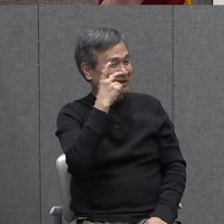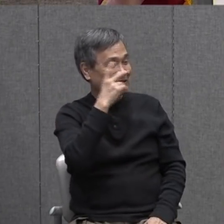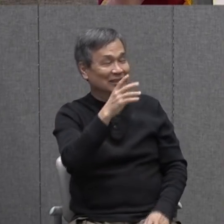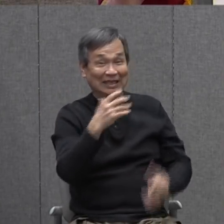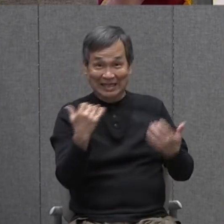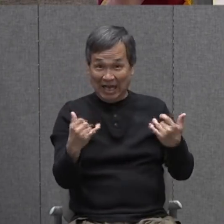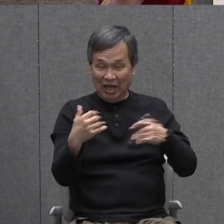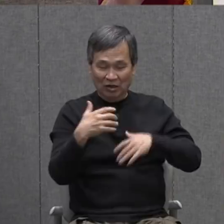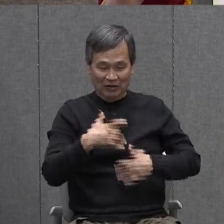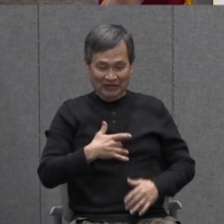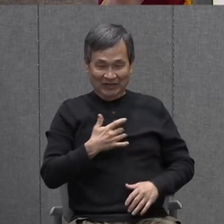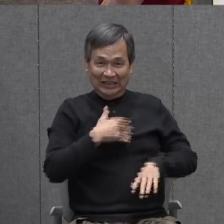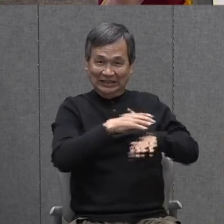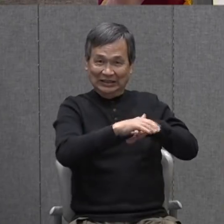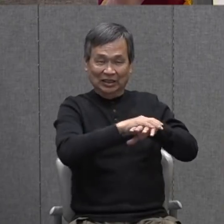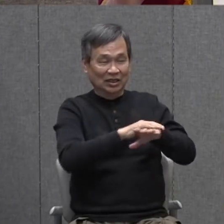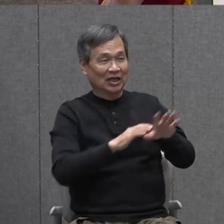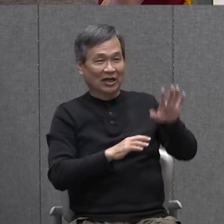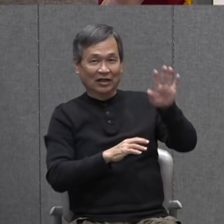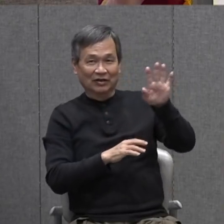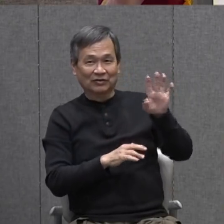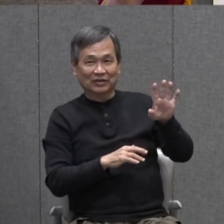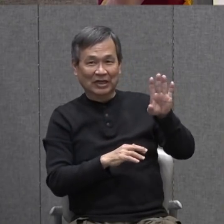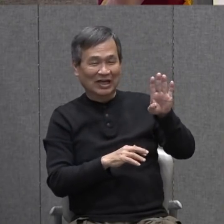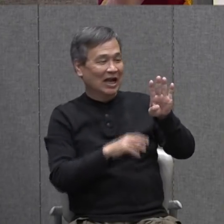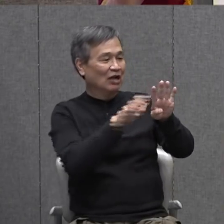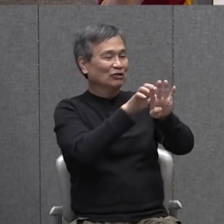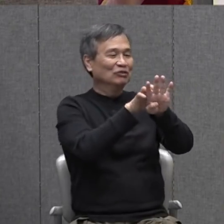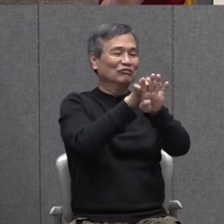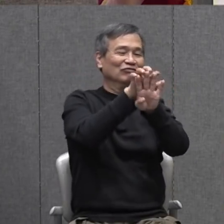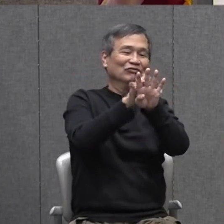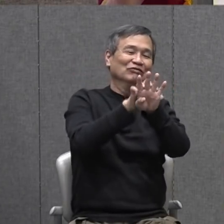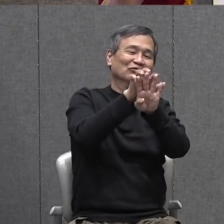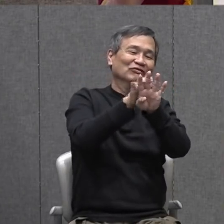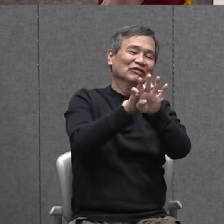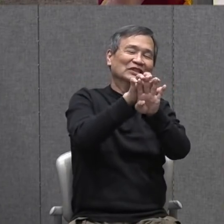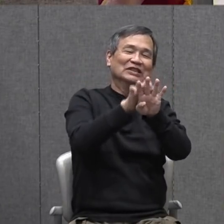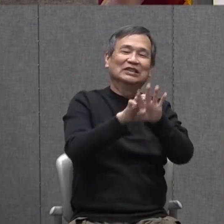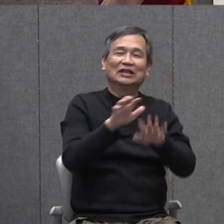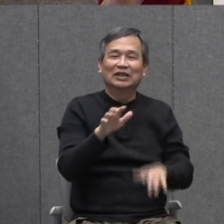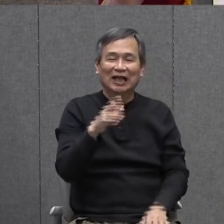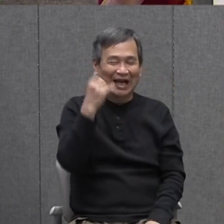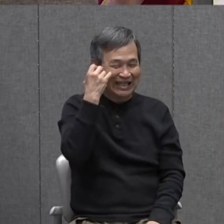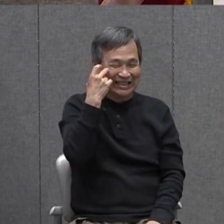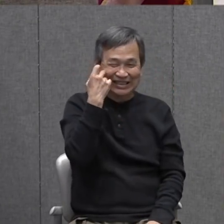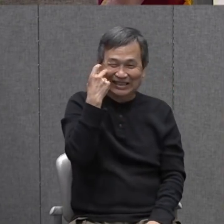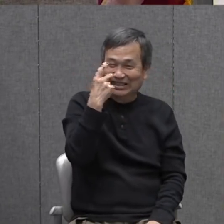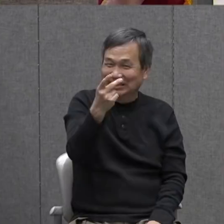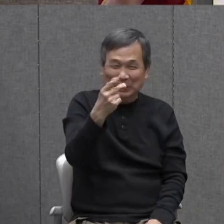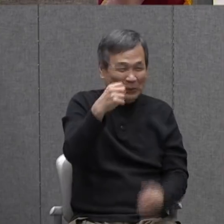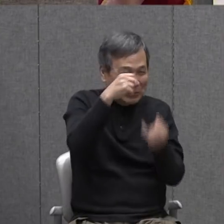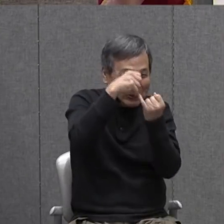Now that I have my shape I can start adding my texture. I see all of my little brushes, I mean little bristles right here.